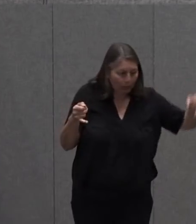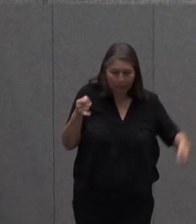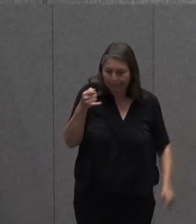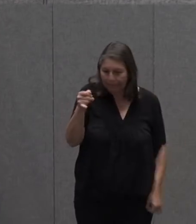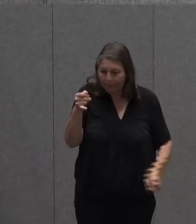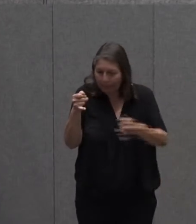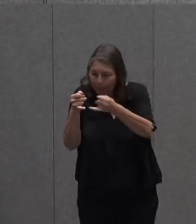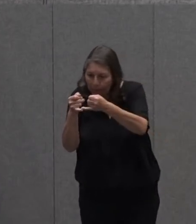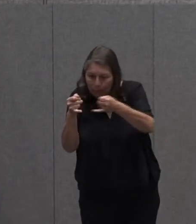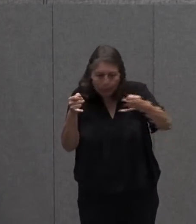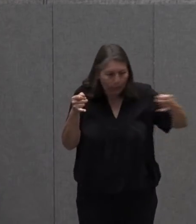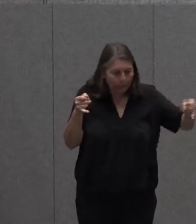and all the way across this way,